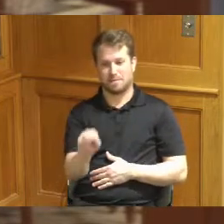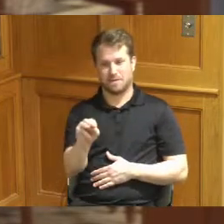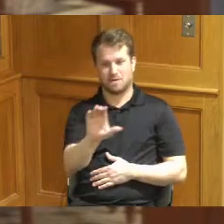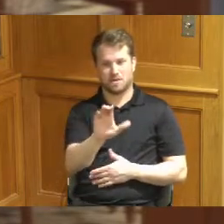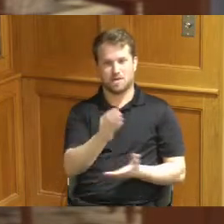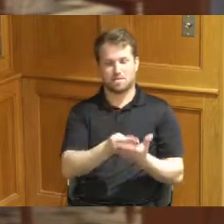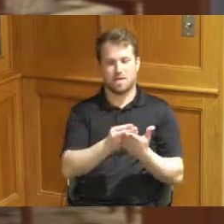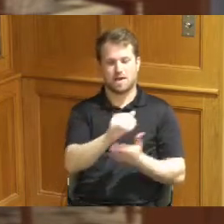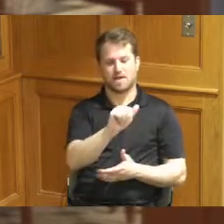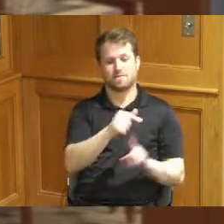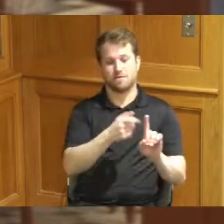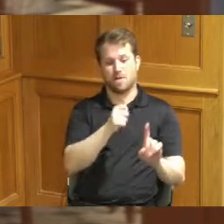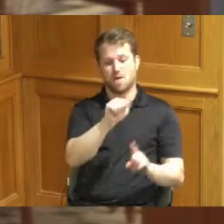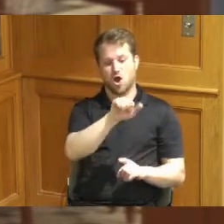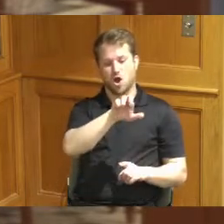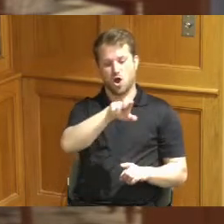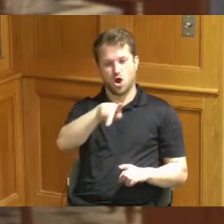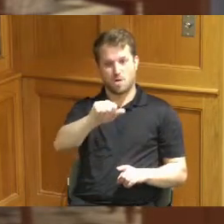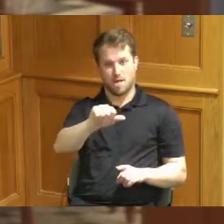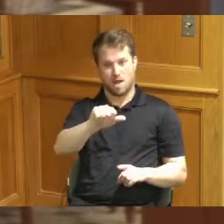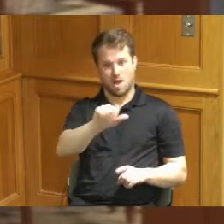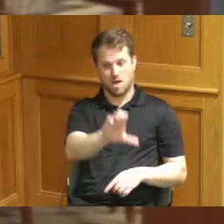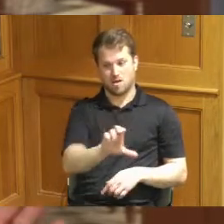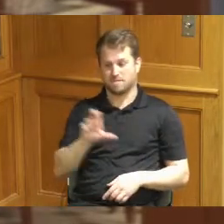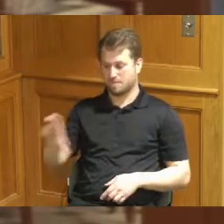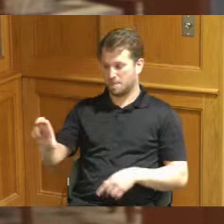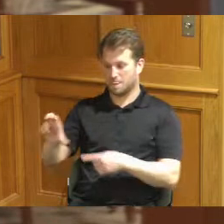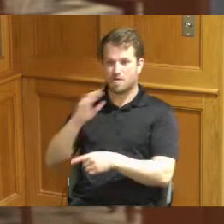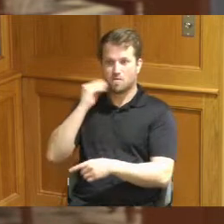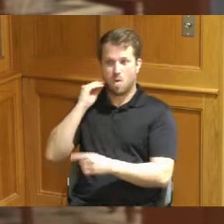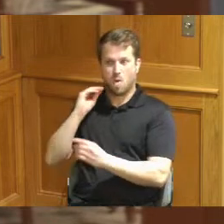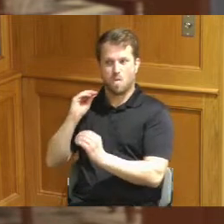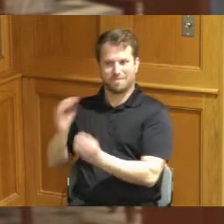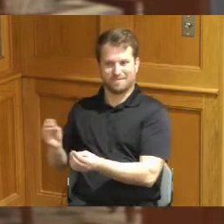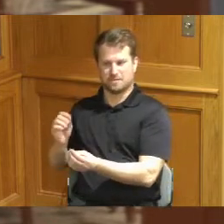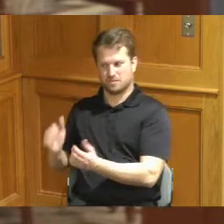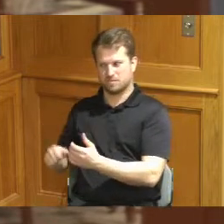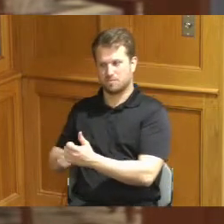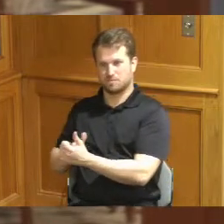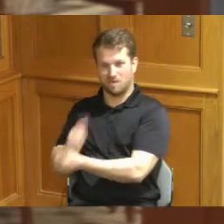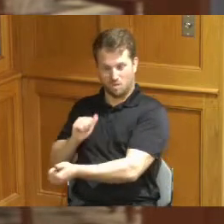ARPA funding for homelessness prevention three million of it went into the shelter diversion